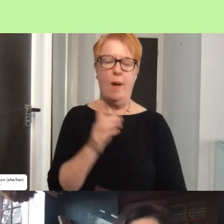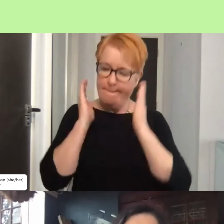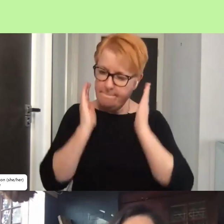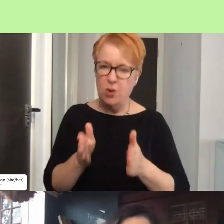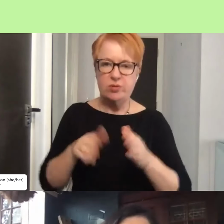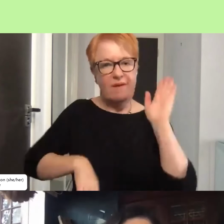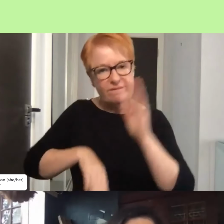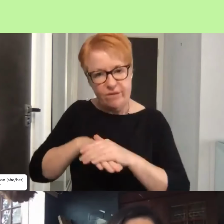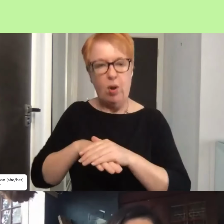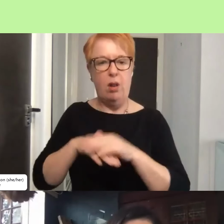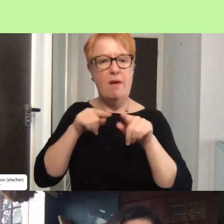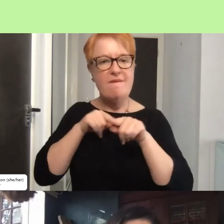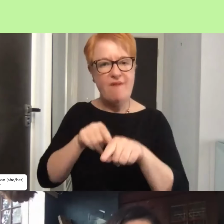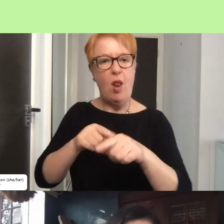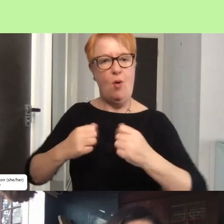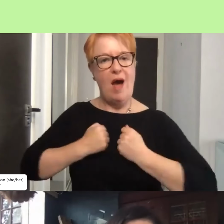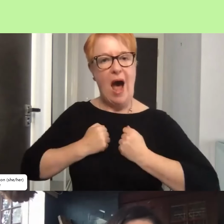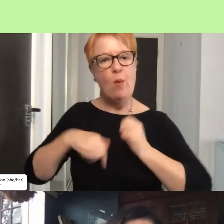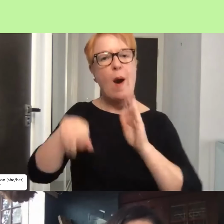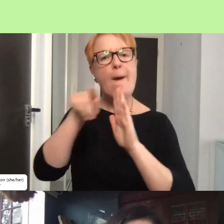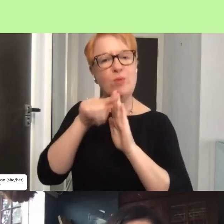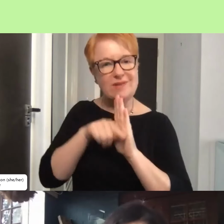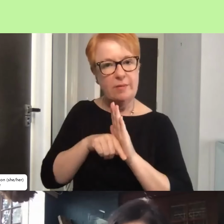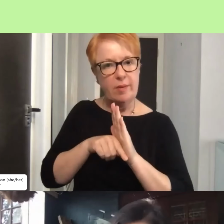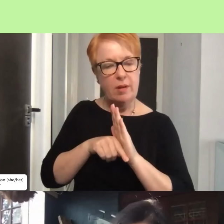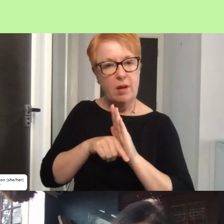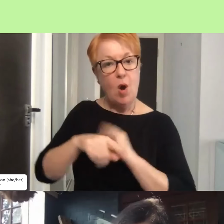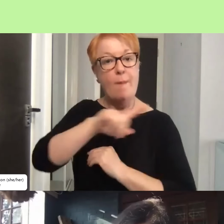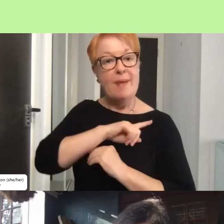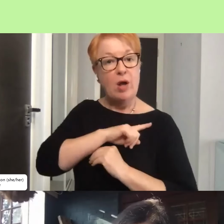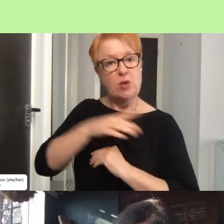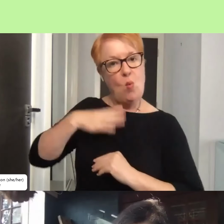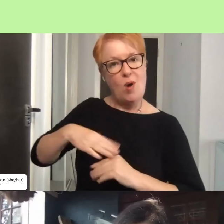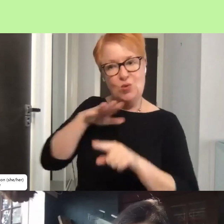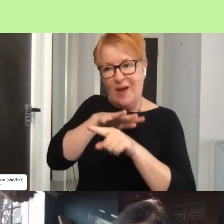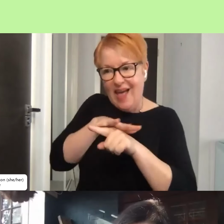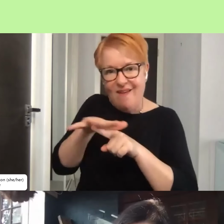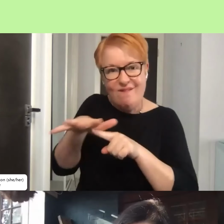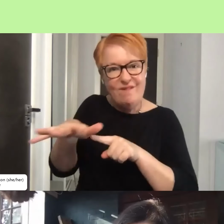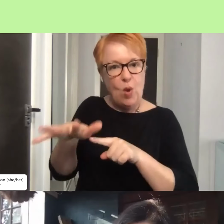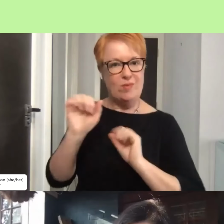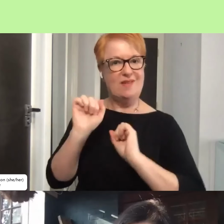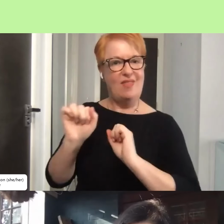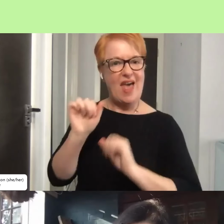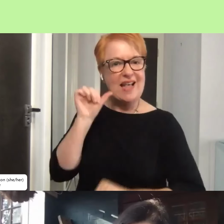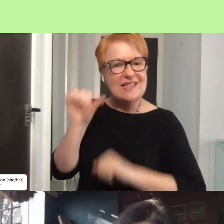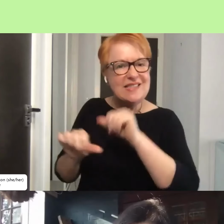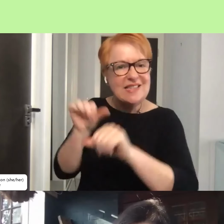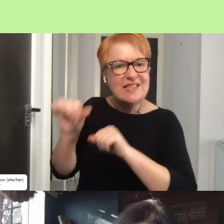but it is actually systematic, changing, leading towards systematic change internally within